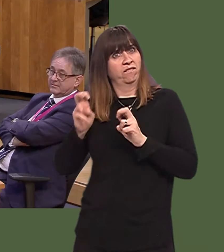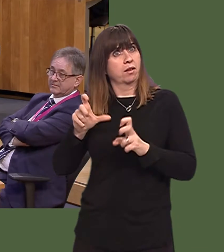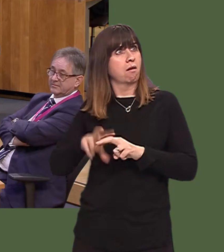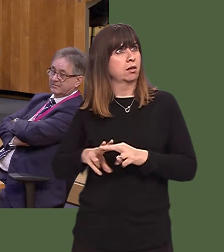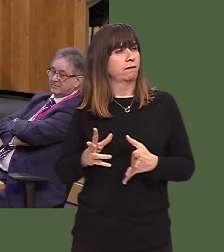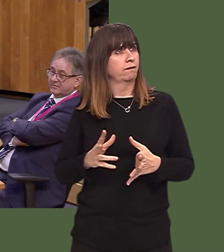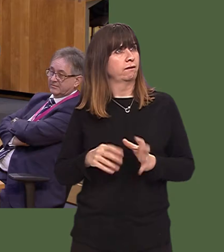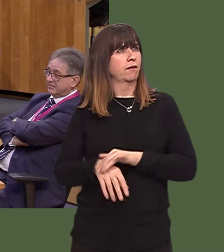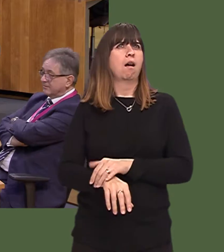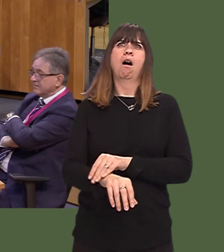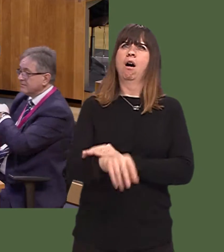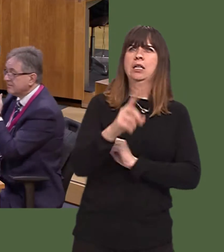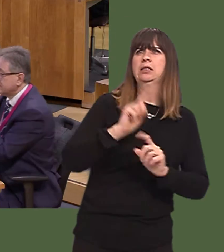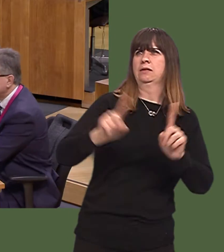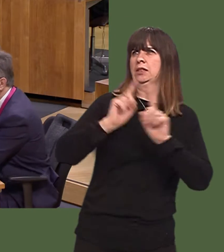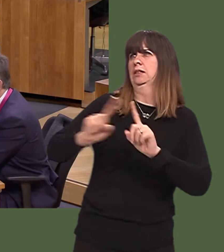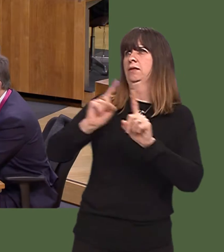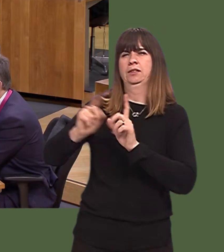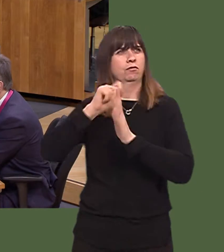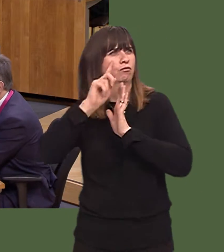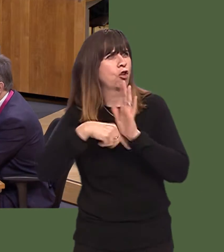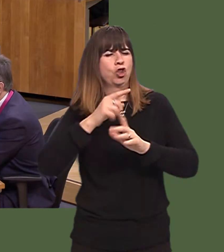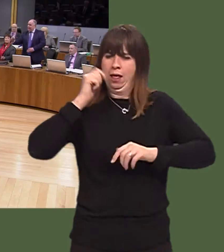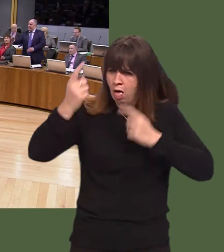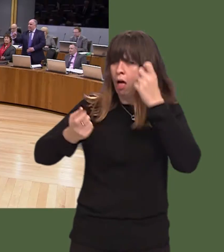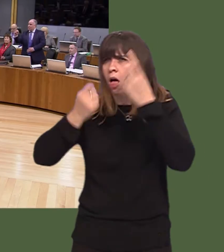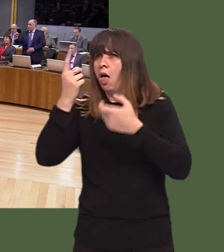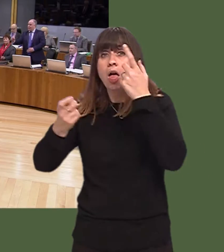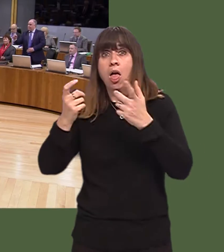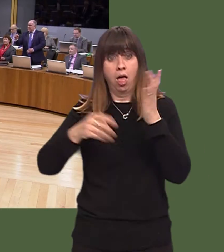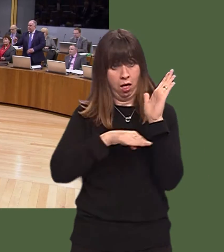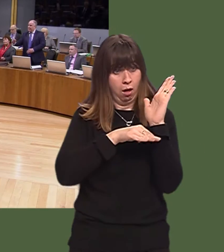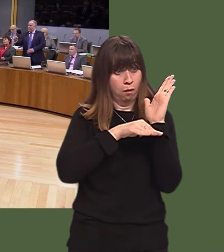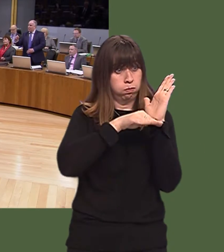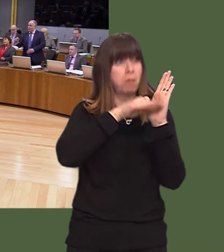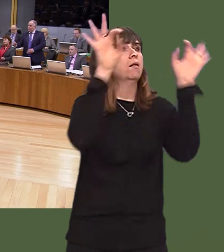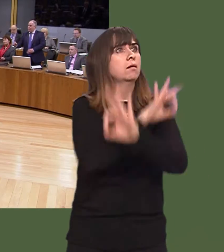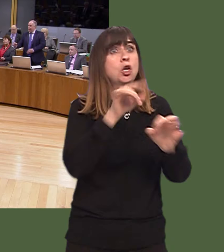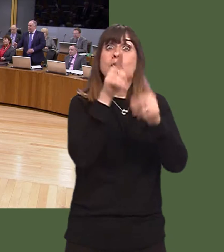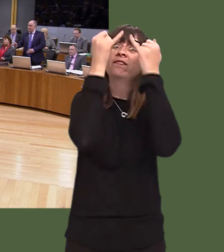Initiative after initiative have I highlighted youíve brought forward, and you are failing to drive up standards here in Wales.